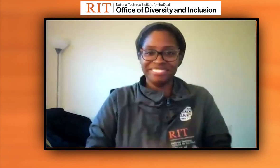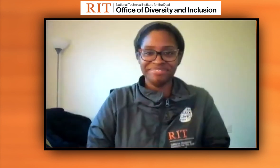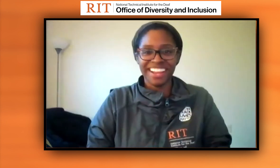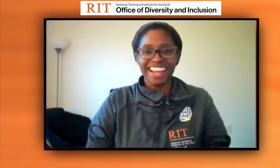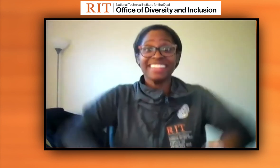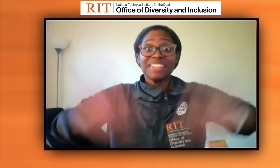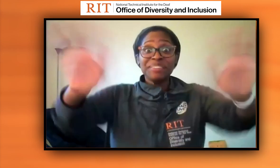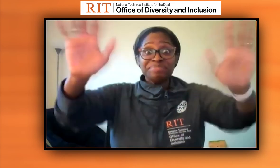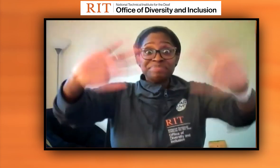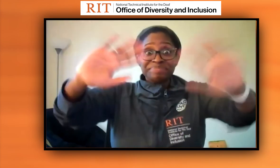Thank you so much.